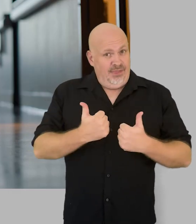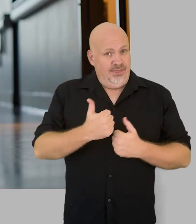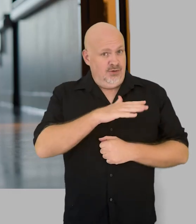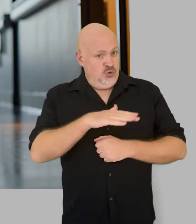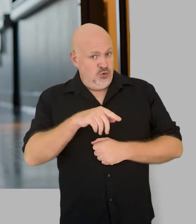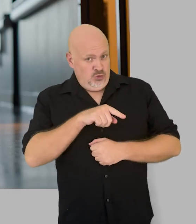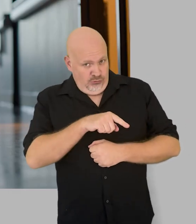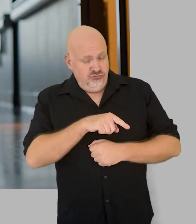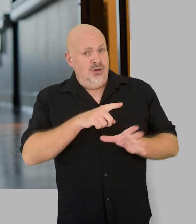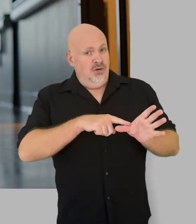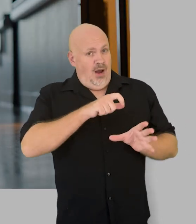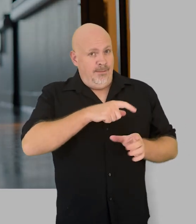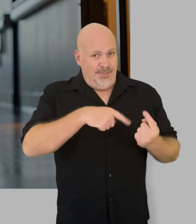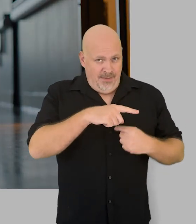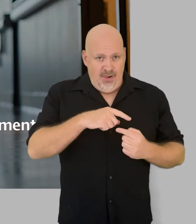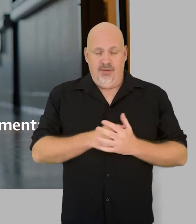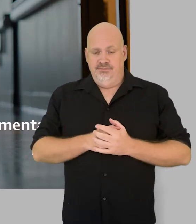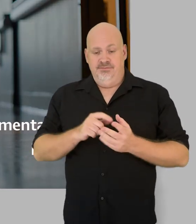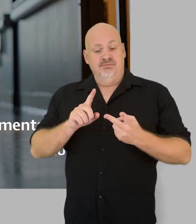workers.